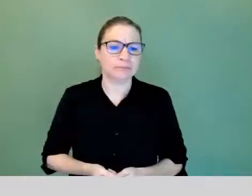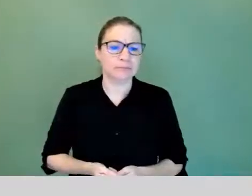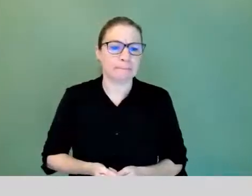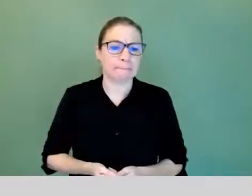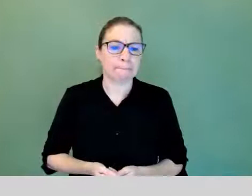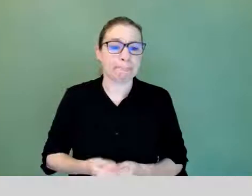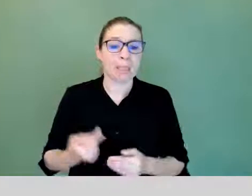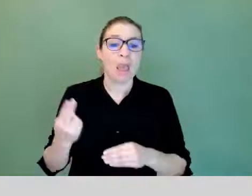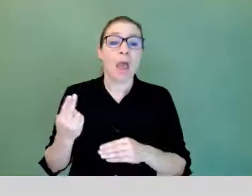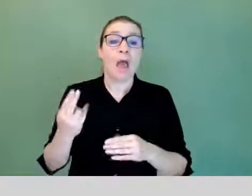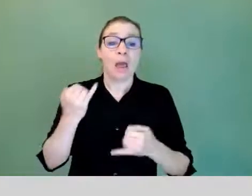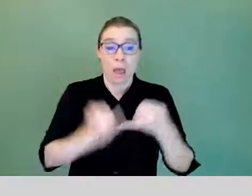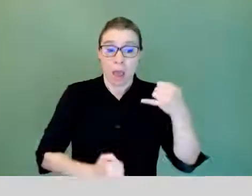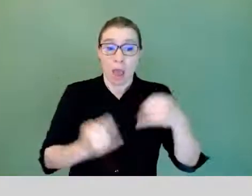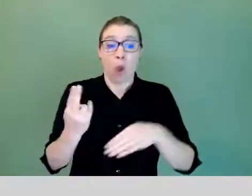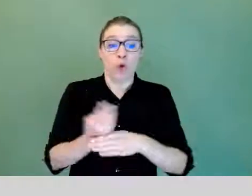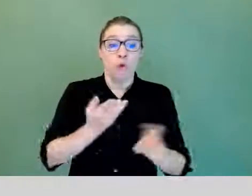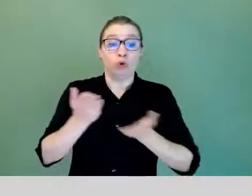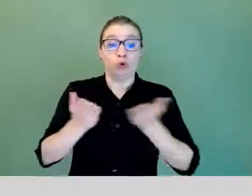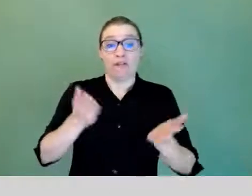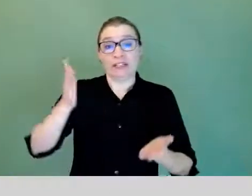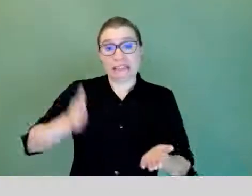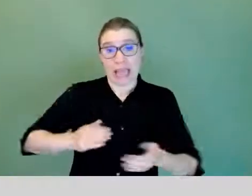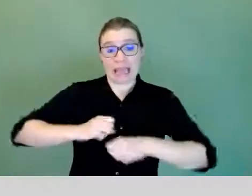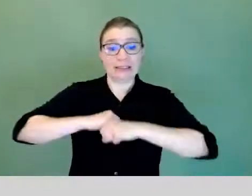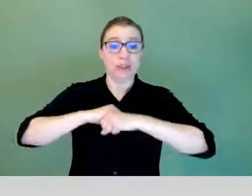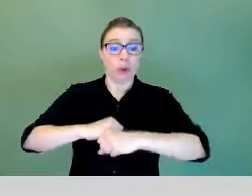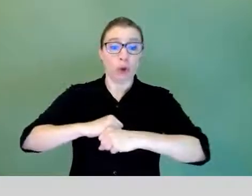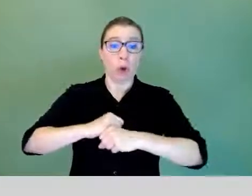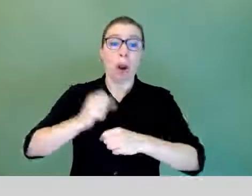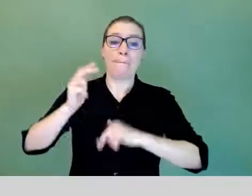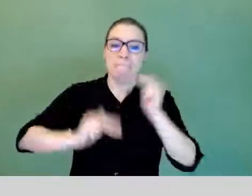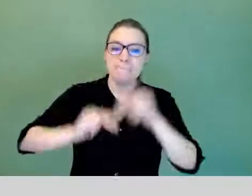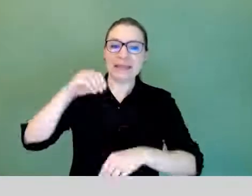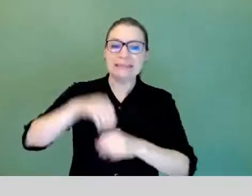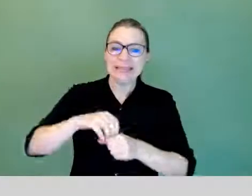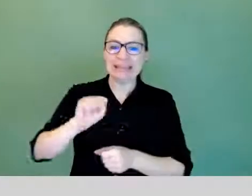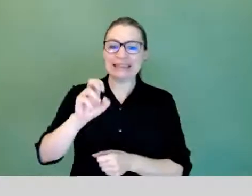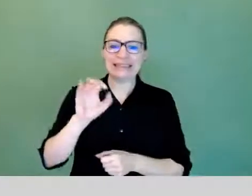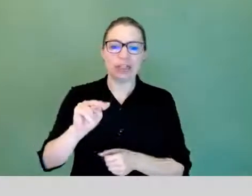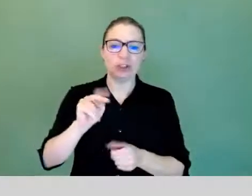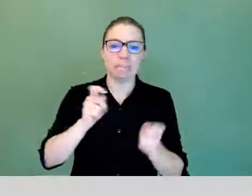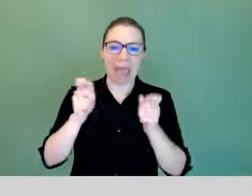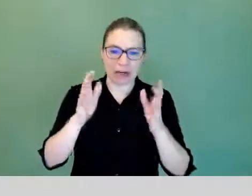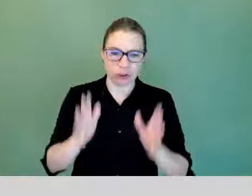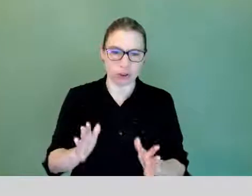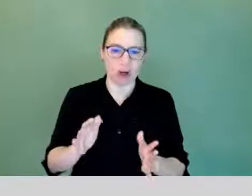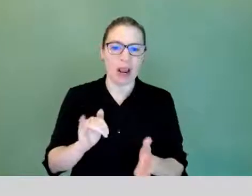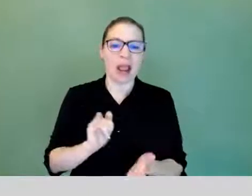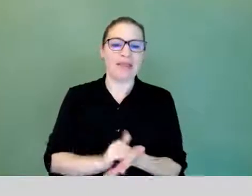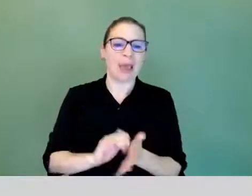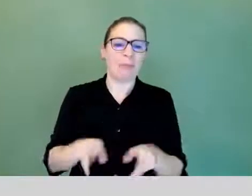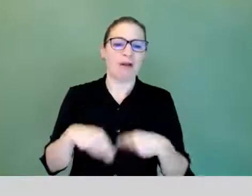Then use server side secure built in session manager, that generates new random session ID with the high entropy after login.